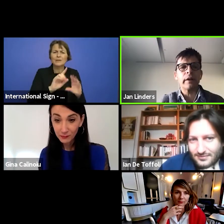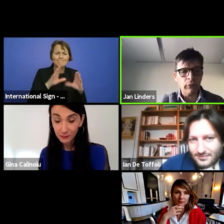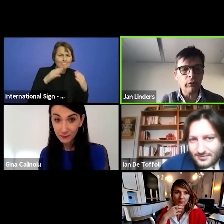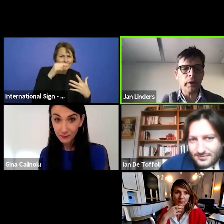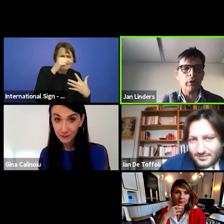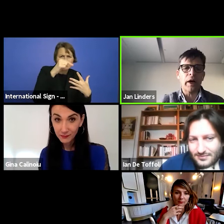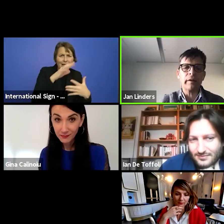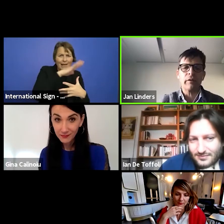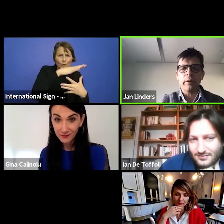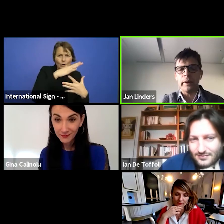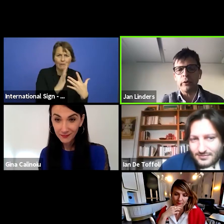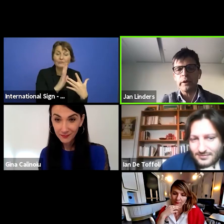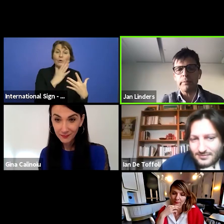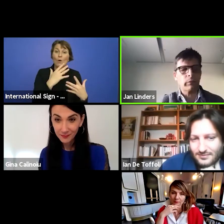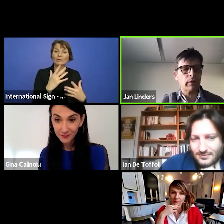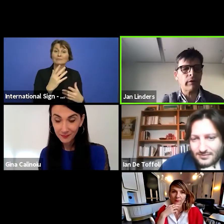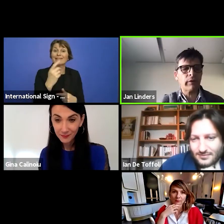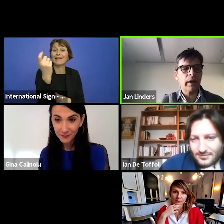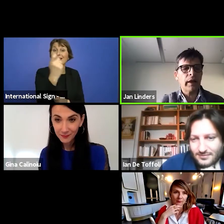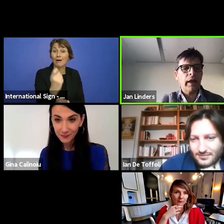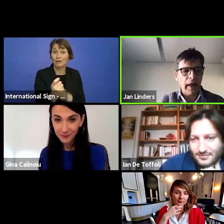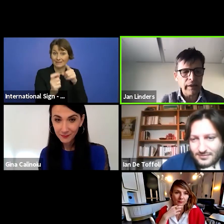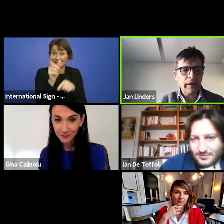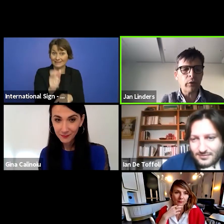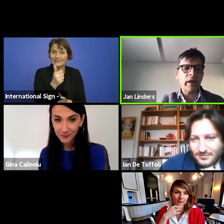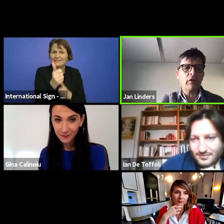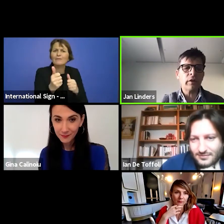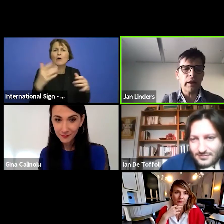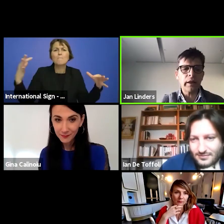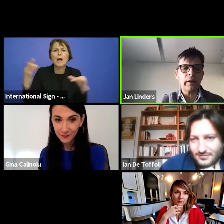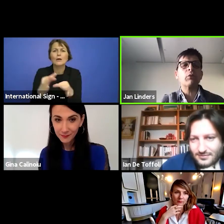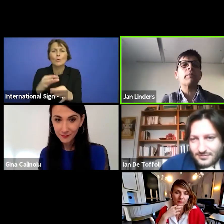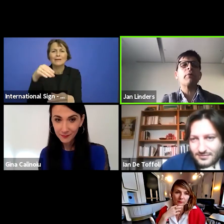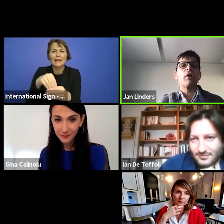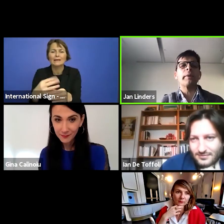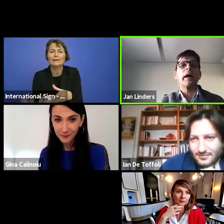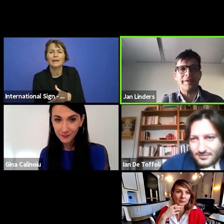involvement of artists with minority backgrounds and education in and through the performing arts.